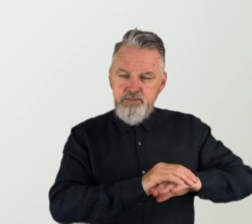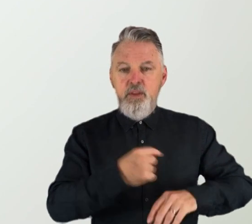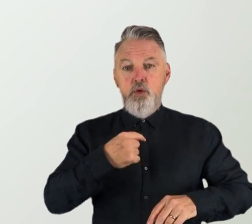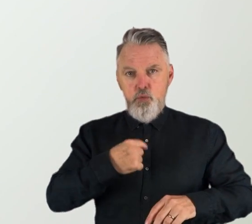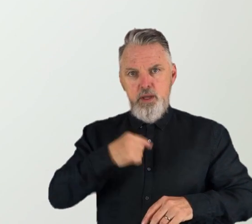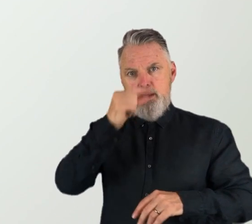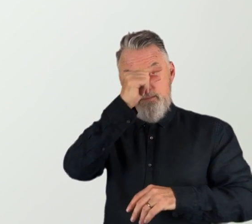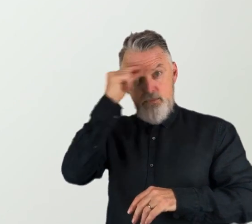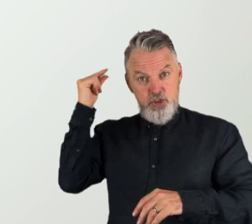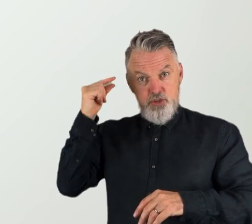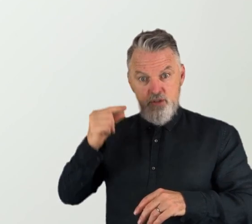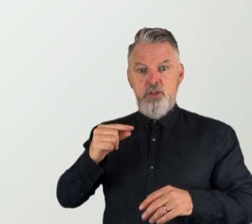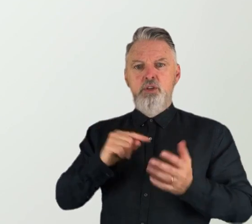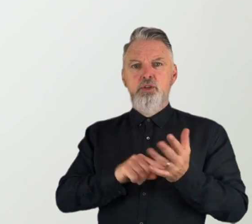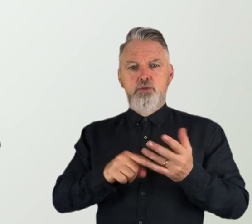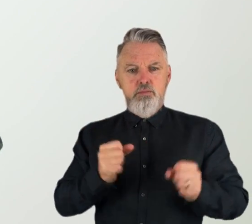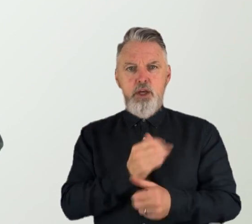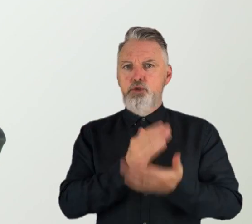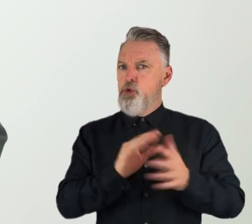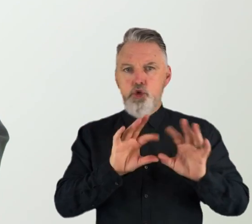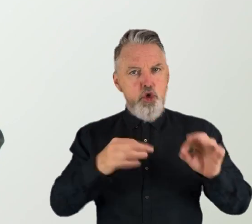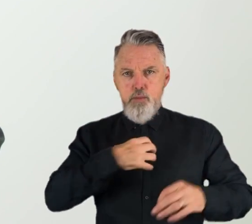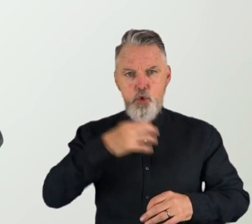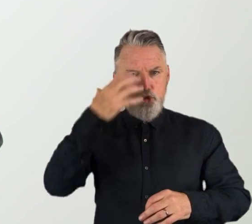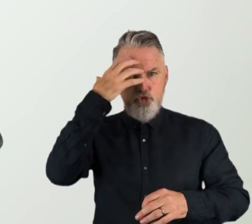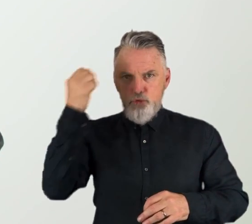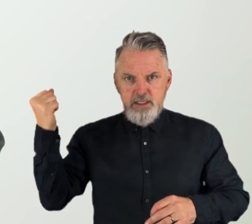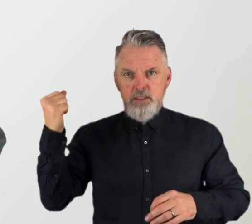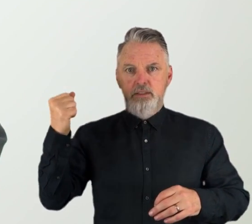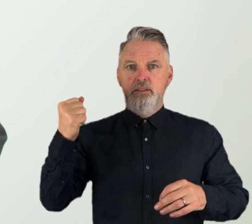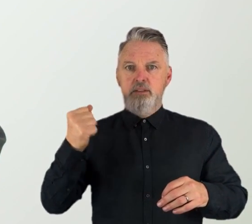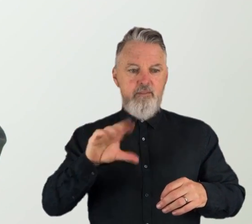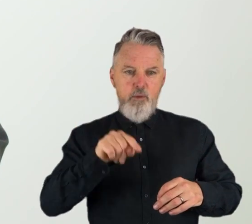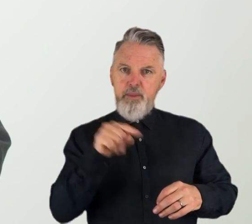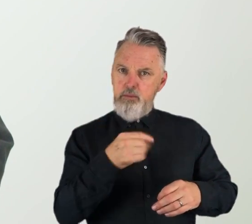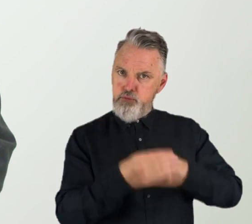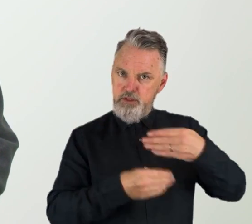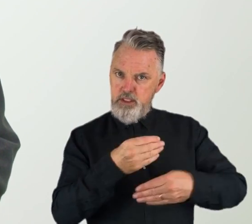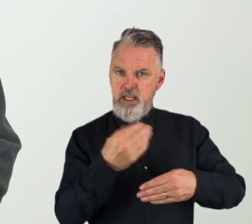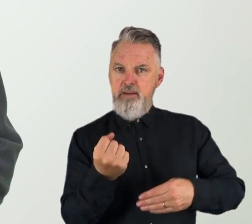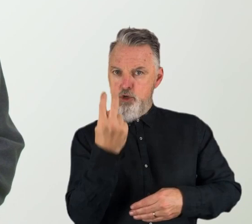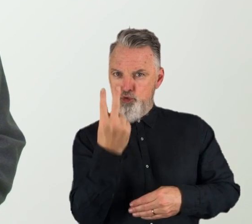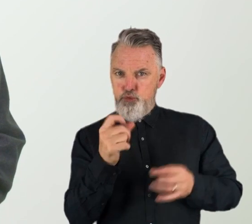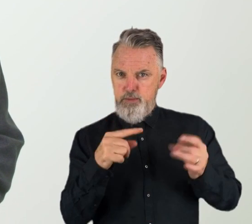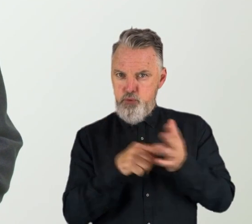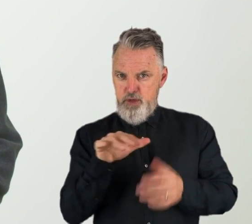is to take the uncertainty and stress out of resuscitation. To do this, there are two key areas we must address.